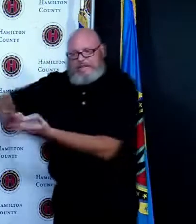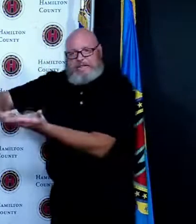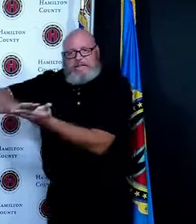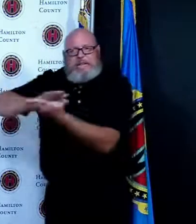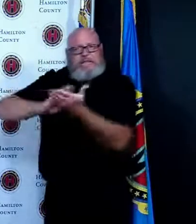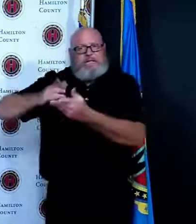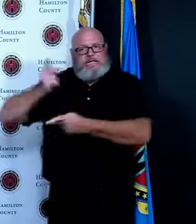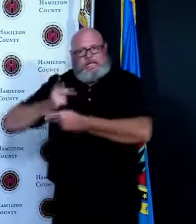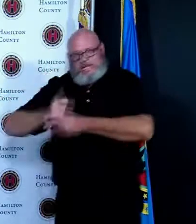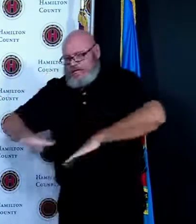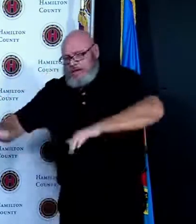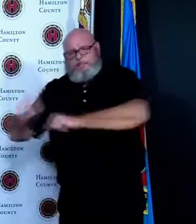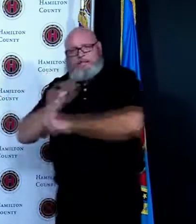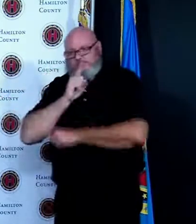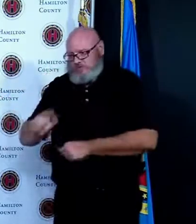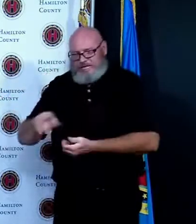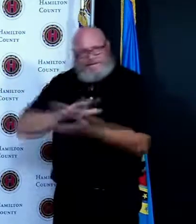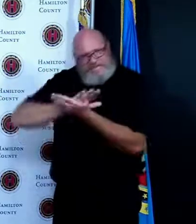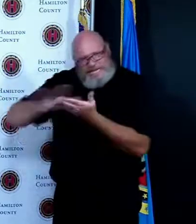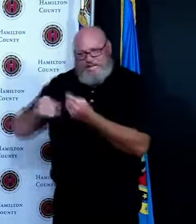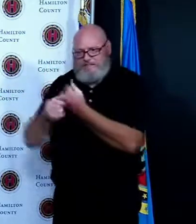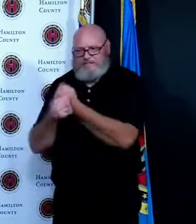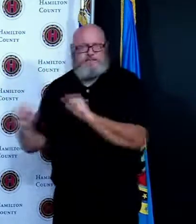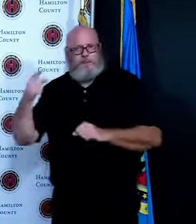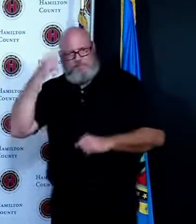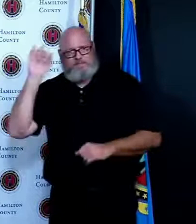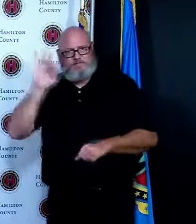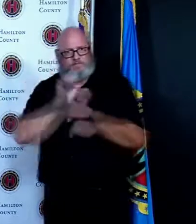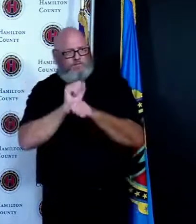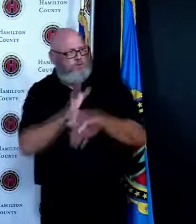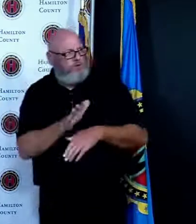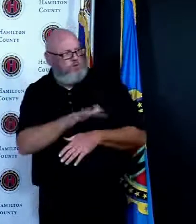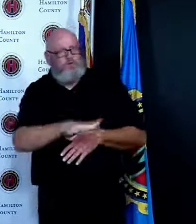we anticipate at least 80 organizations with some reimbursement for those expenses